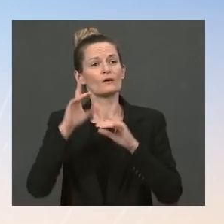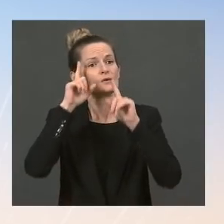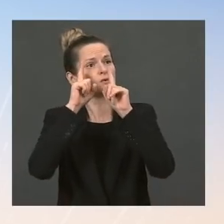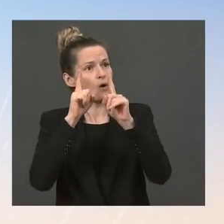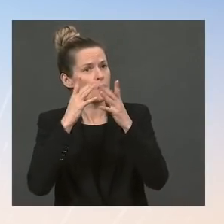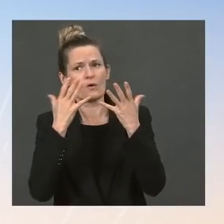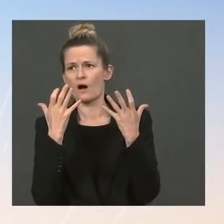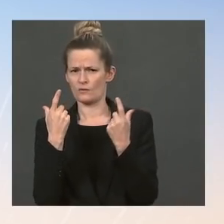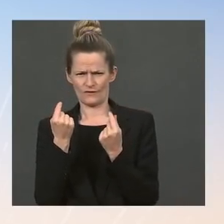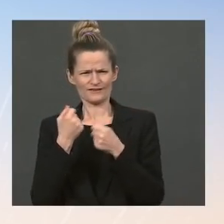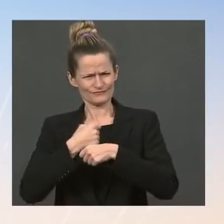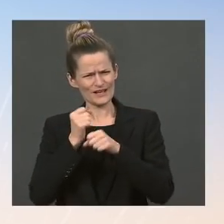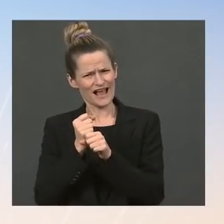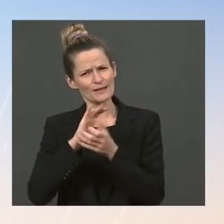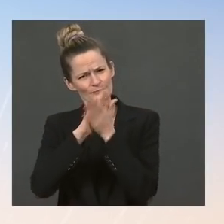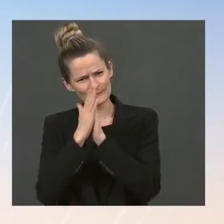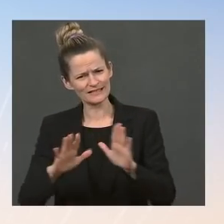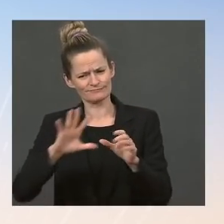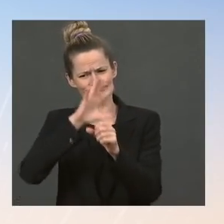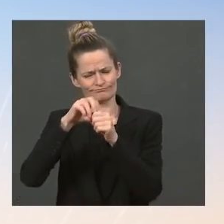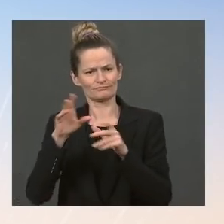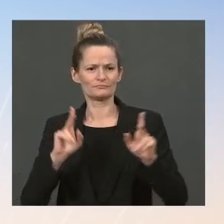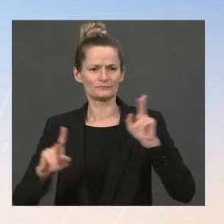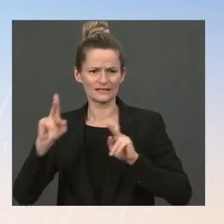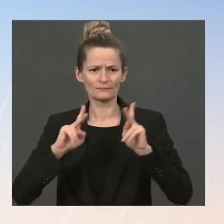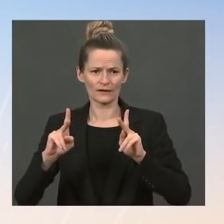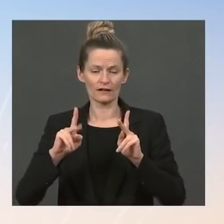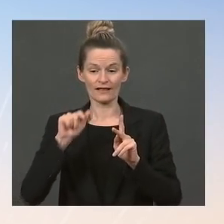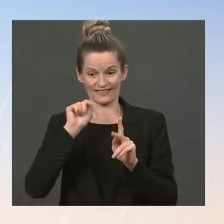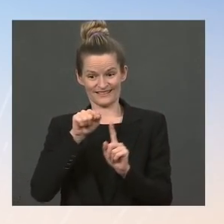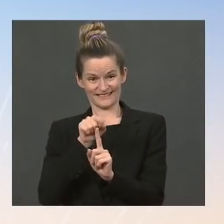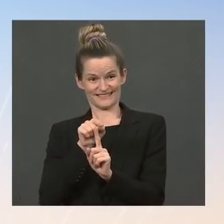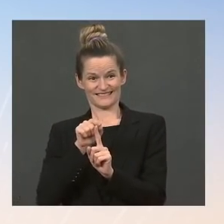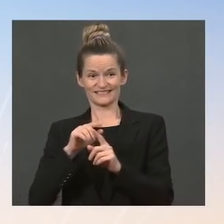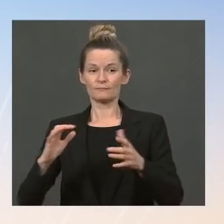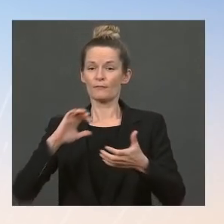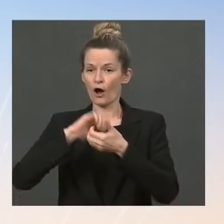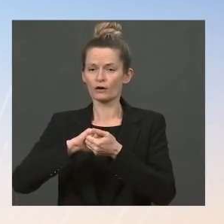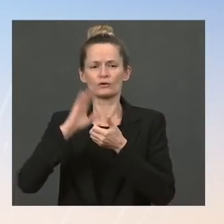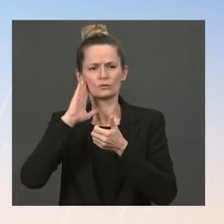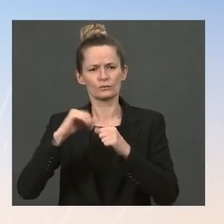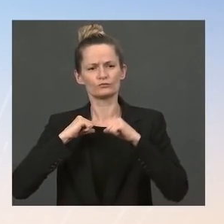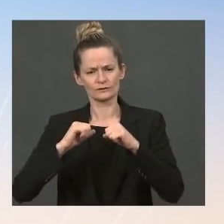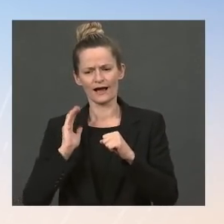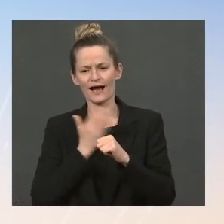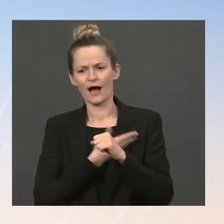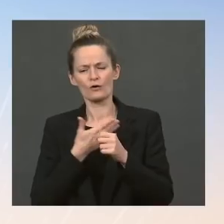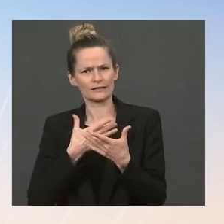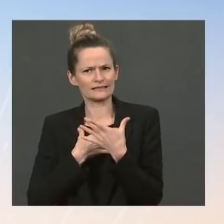and this partnership will help defend our interests there for generations. As the leaders made clear, we believe this new initiative